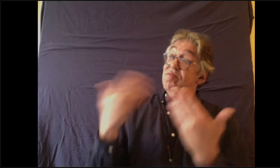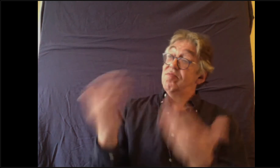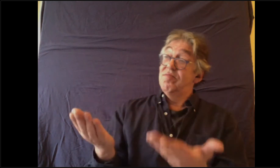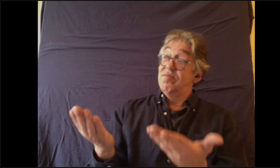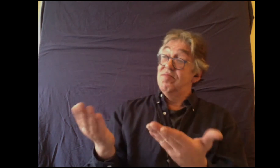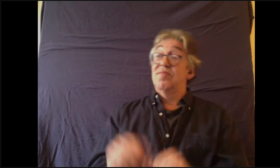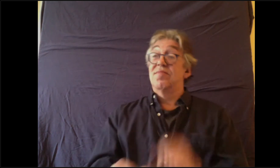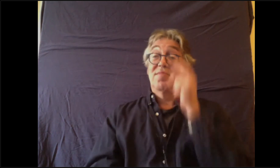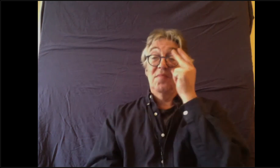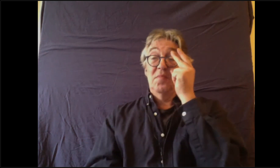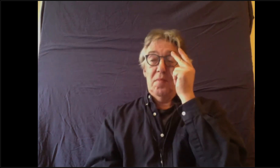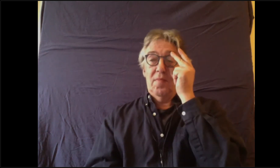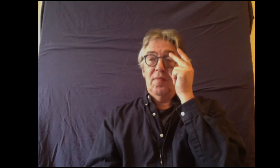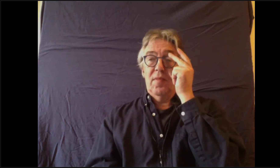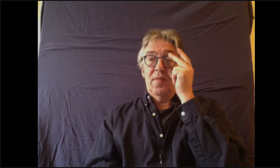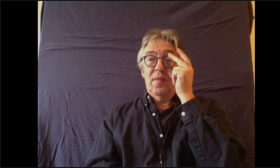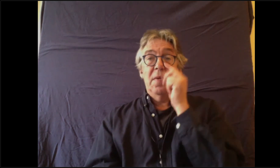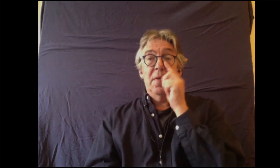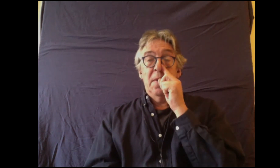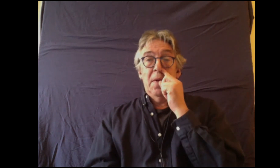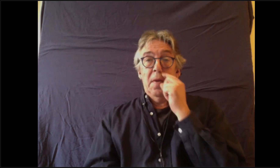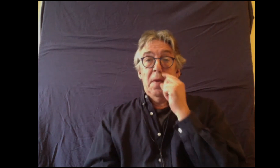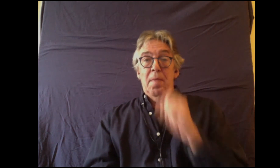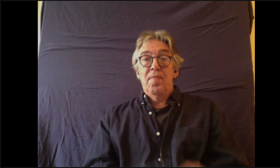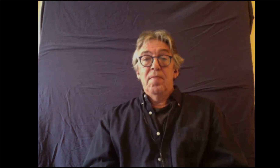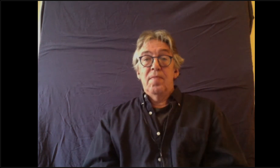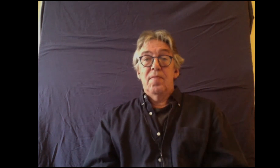I realized that I'm saying the floor is yours.